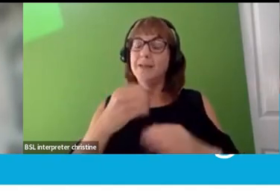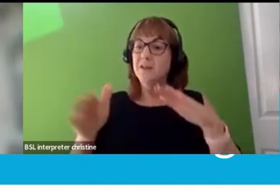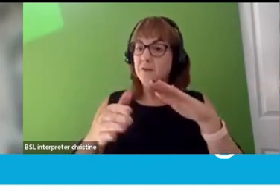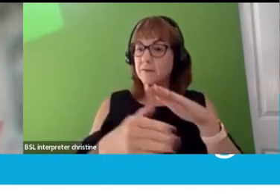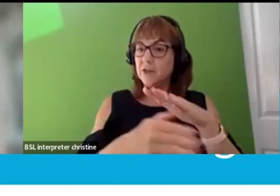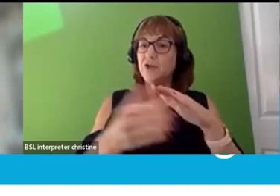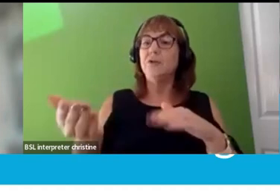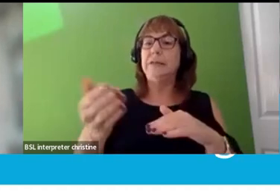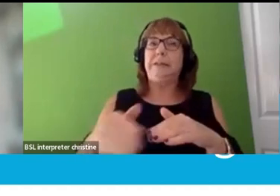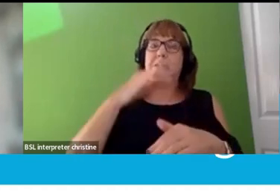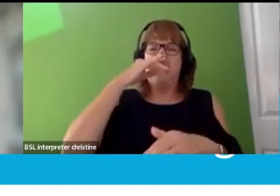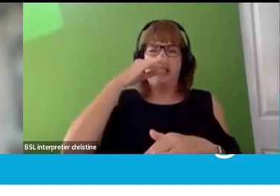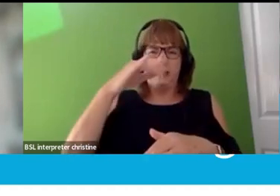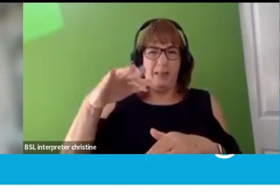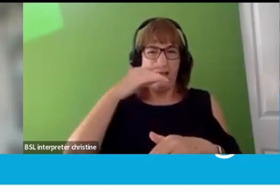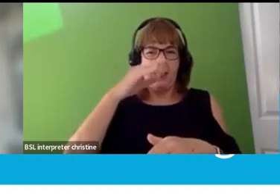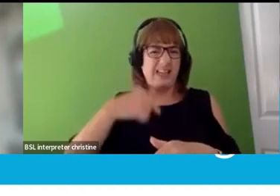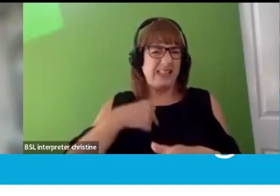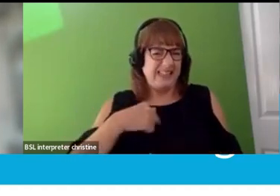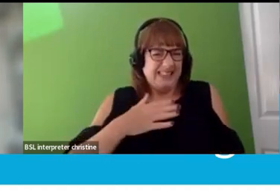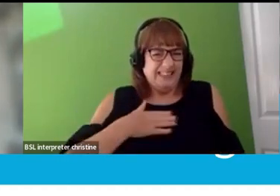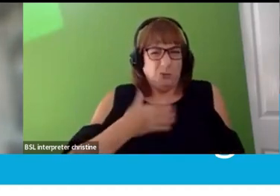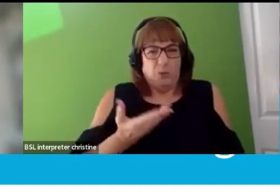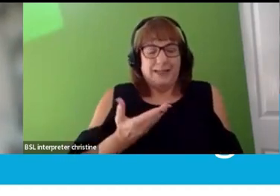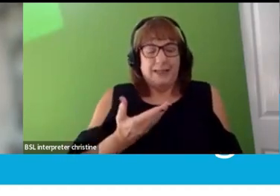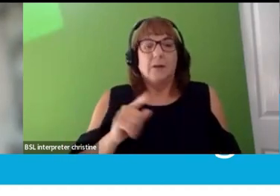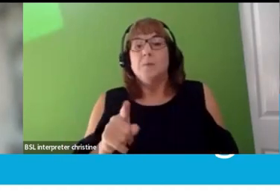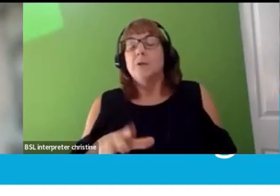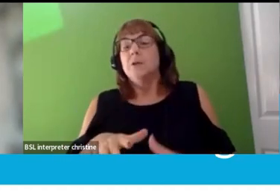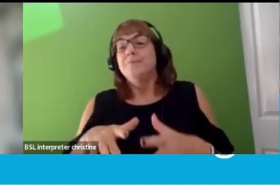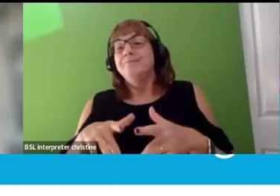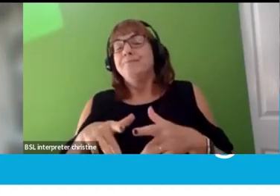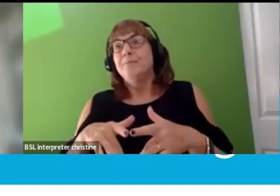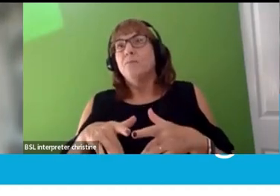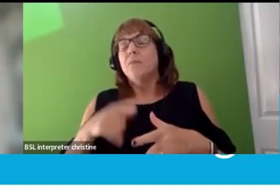isn't it? I don't particularly like fish but if we think about the feeding of the 5000 I'm pretty